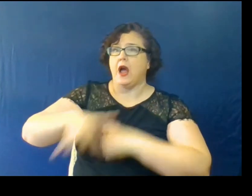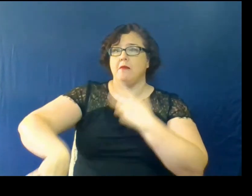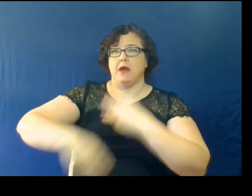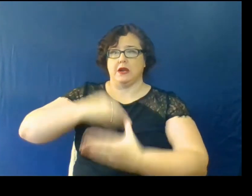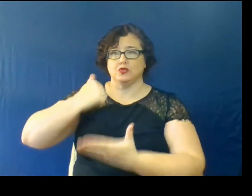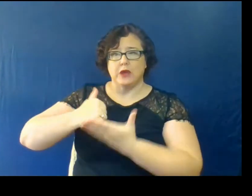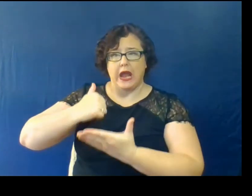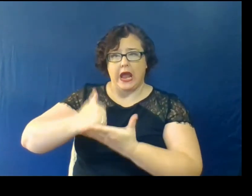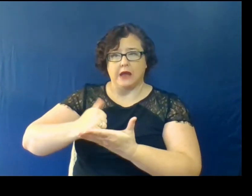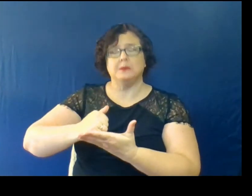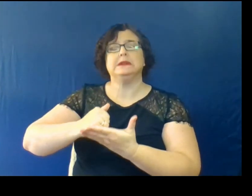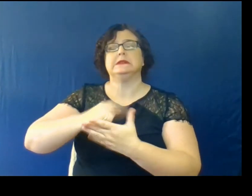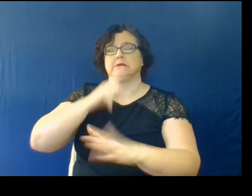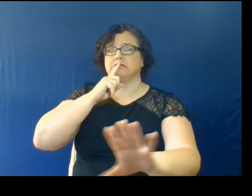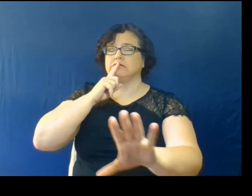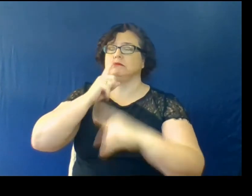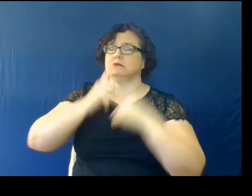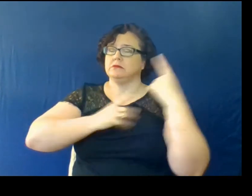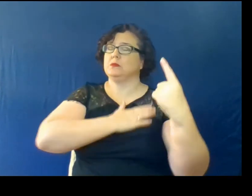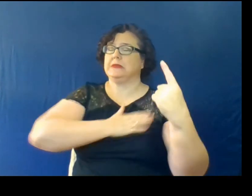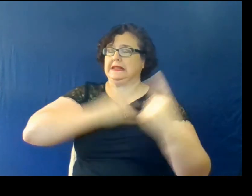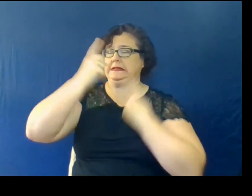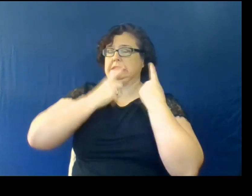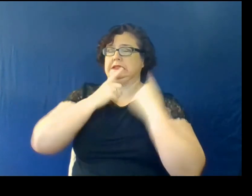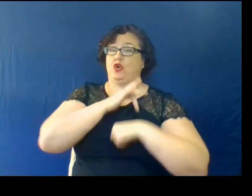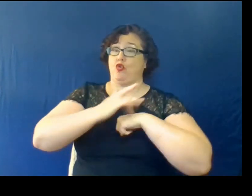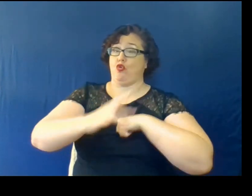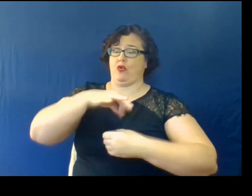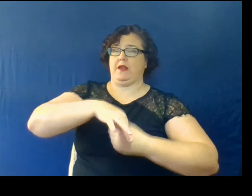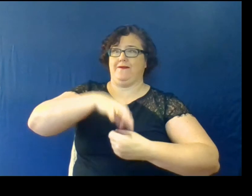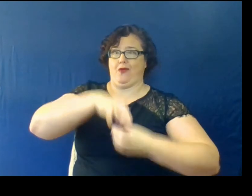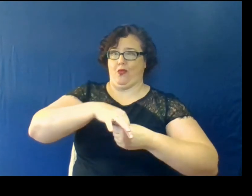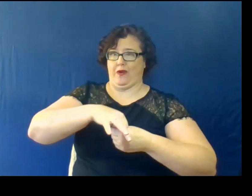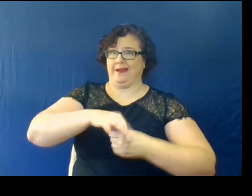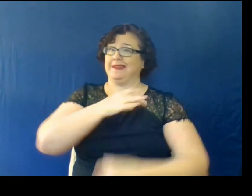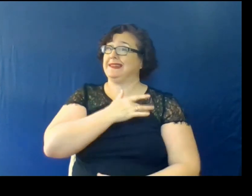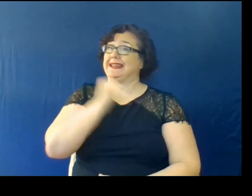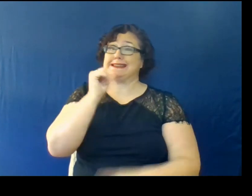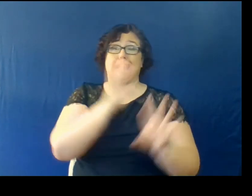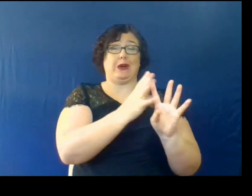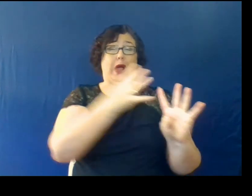really consider advanced voting. It tends to be less crowded, they tend to have more flexibility,